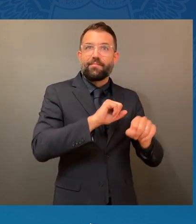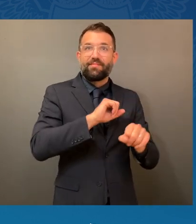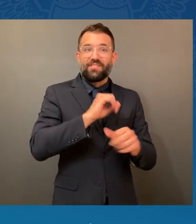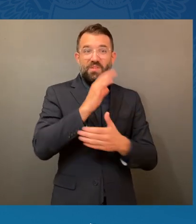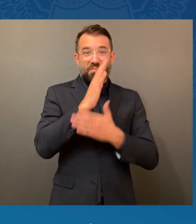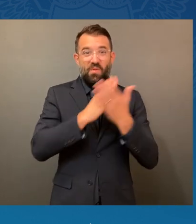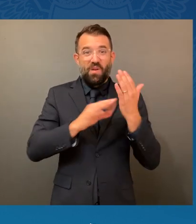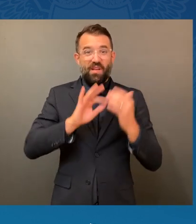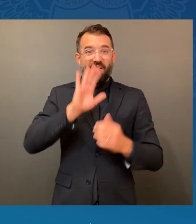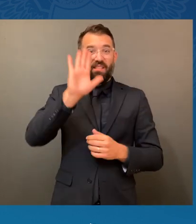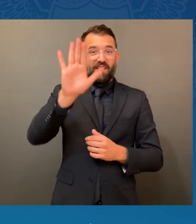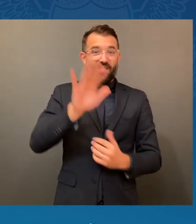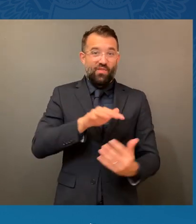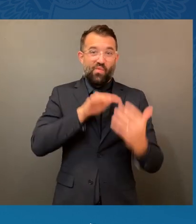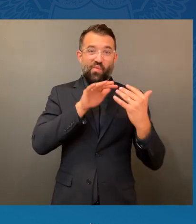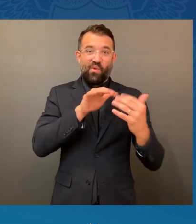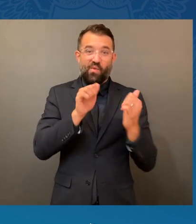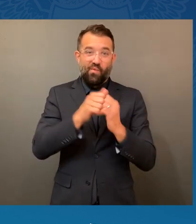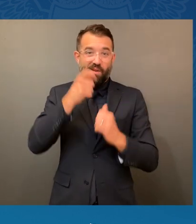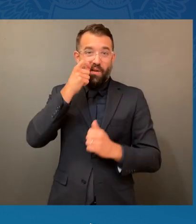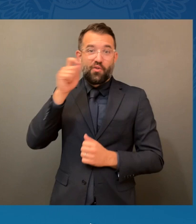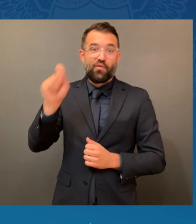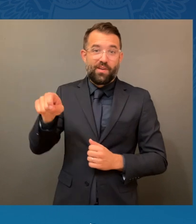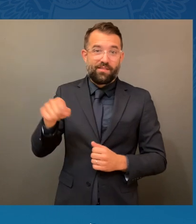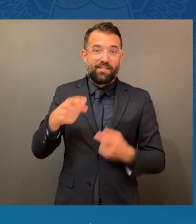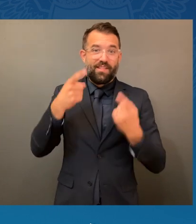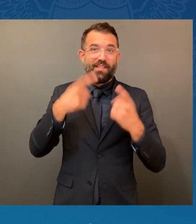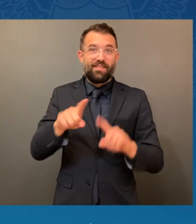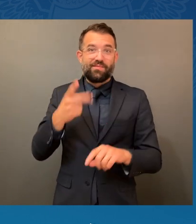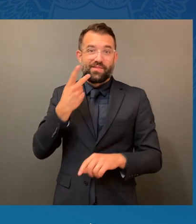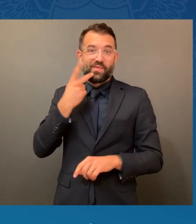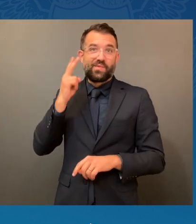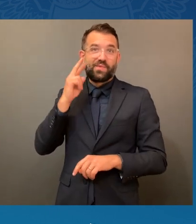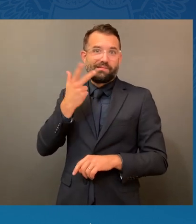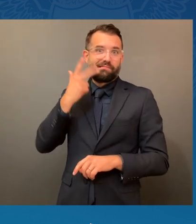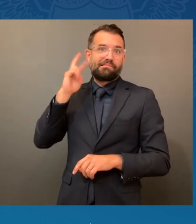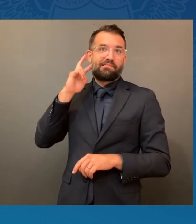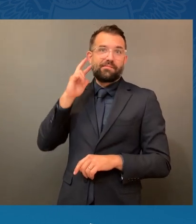Just a few days ago, the DPRK launched a ballistic missile